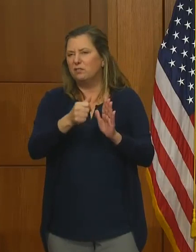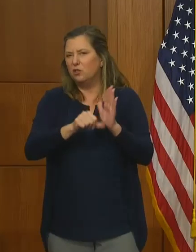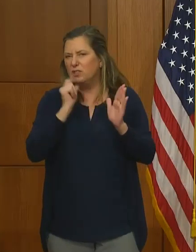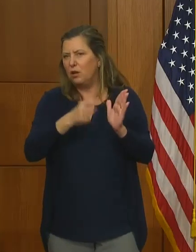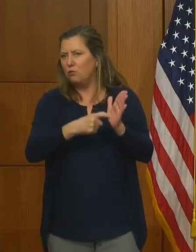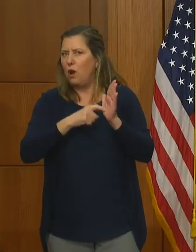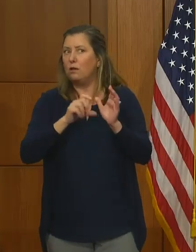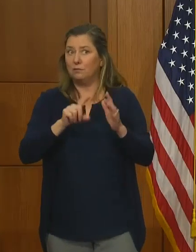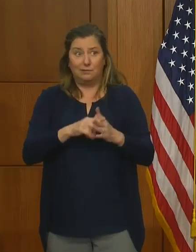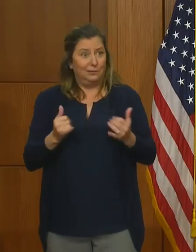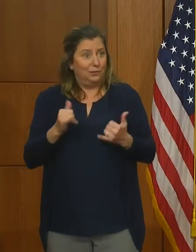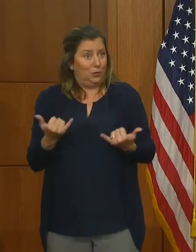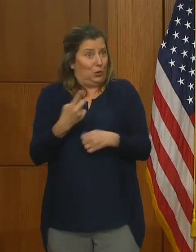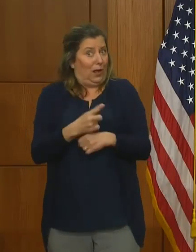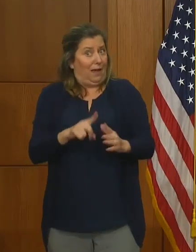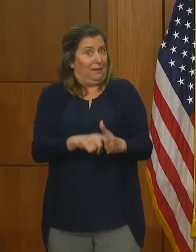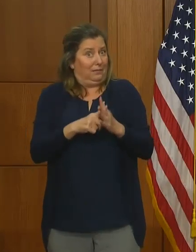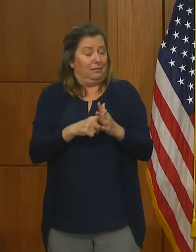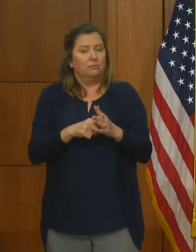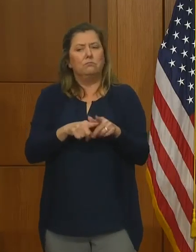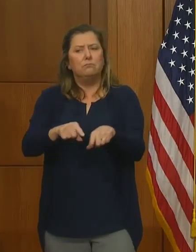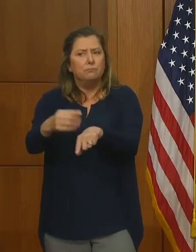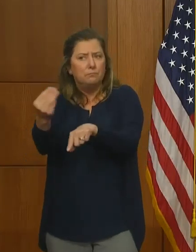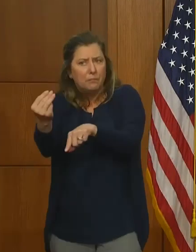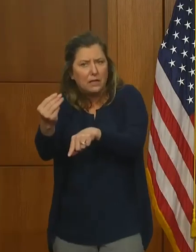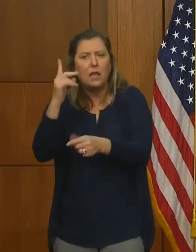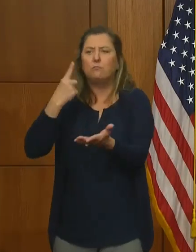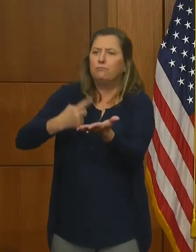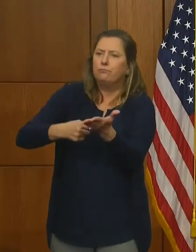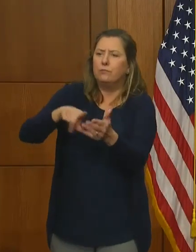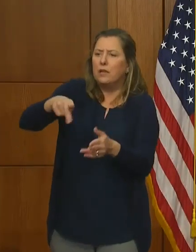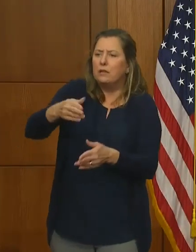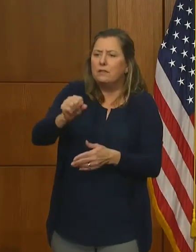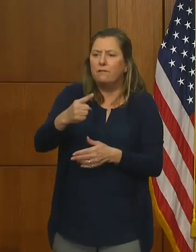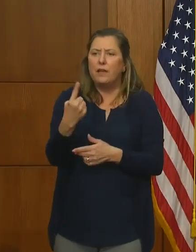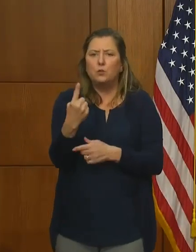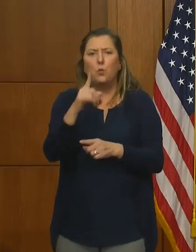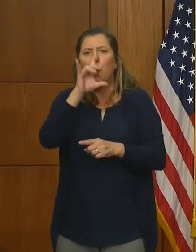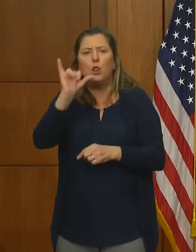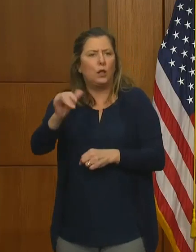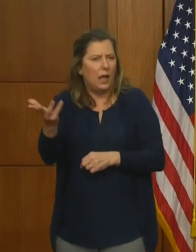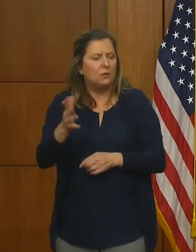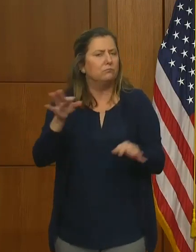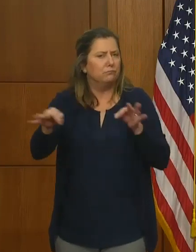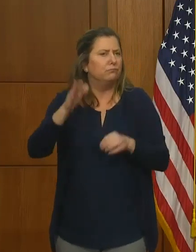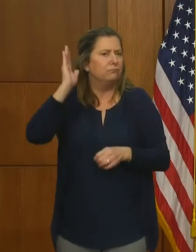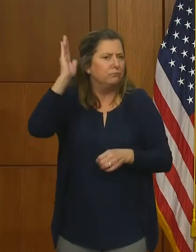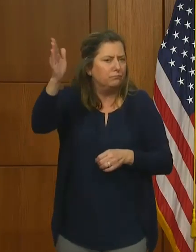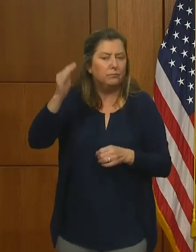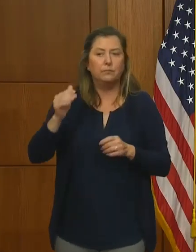WE'RE DOING THAT STARTING TODAY. ON MONDAY WE'LL TALK MORE ABOUT